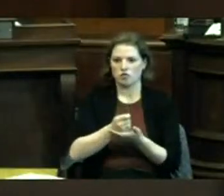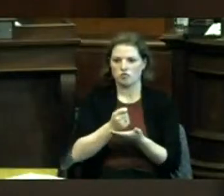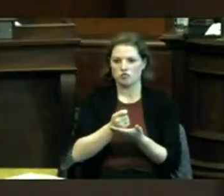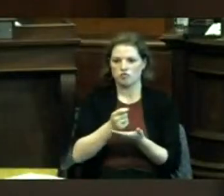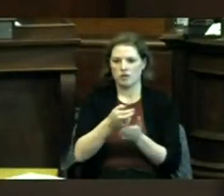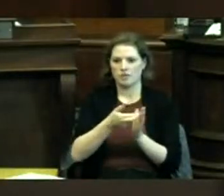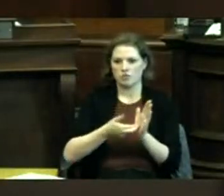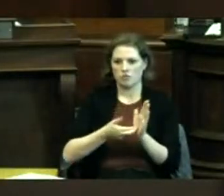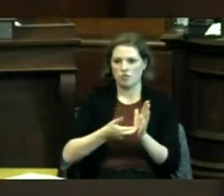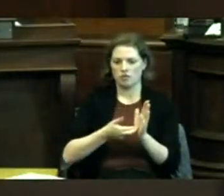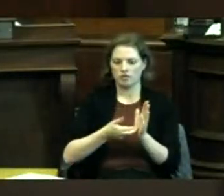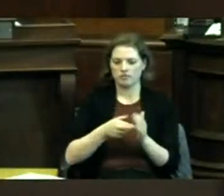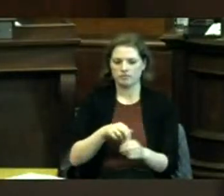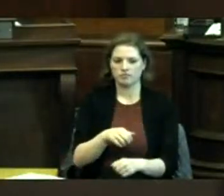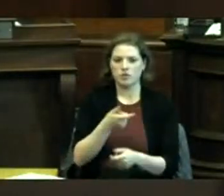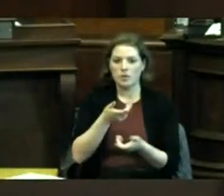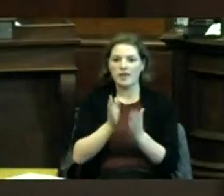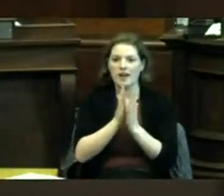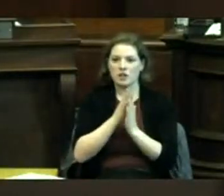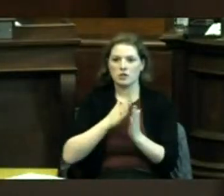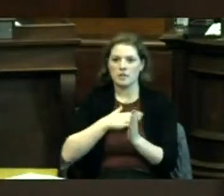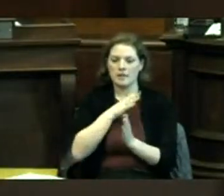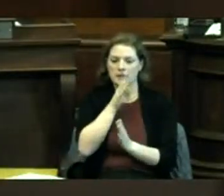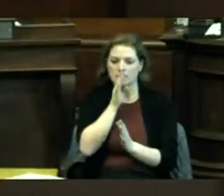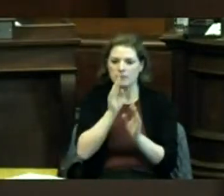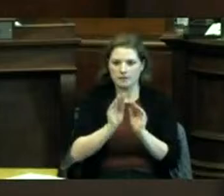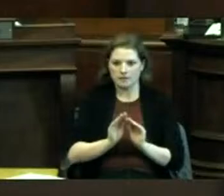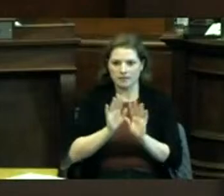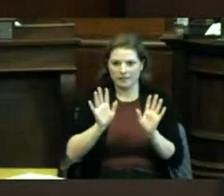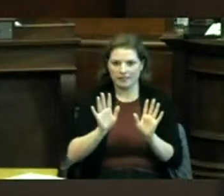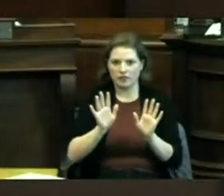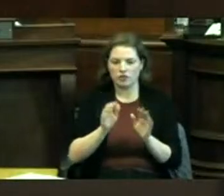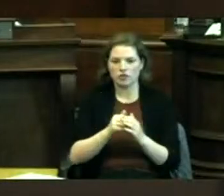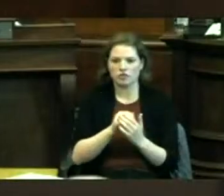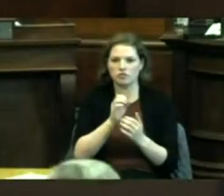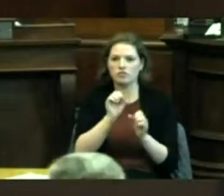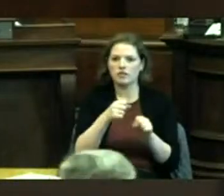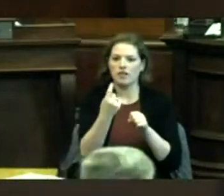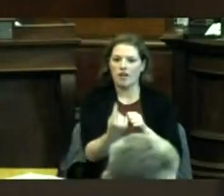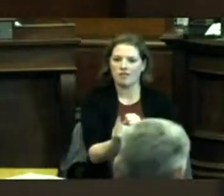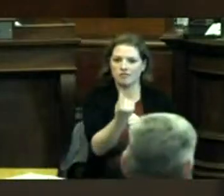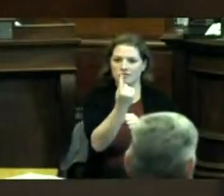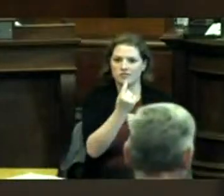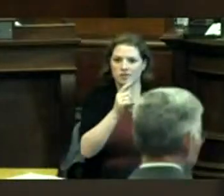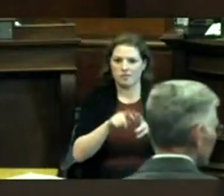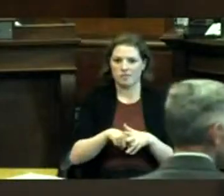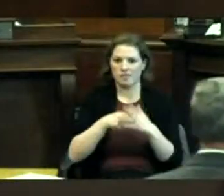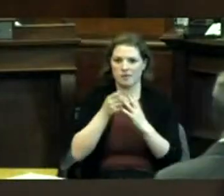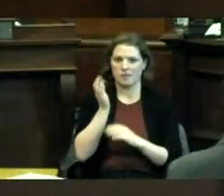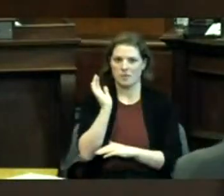since enhanced surface water treatment rule, we ask that you